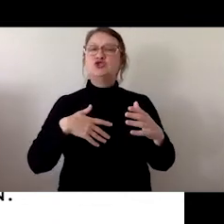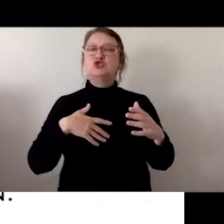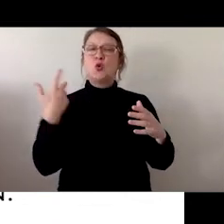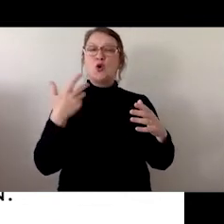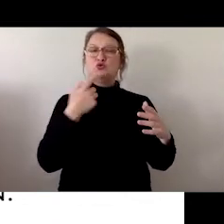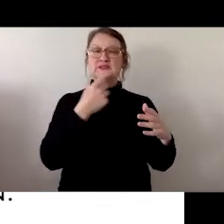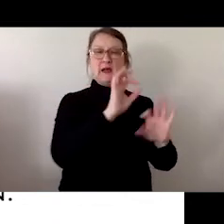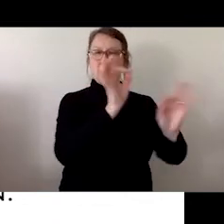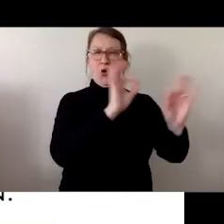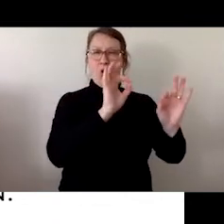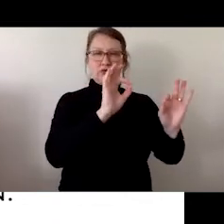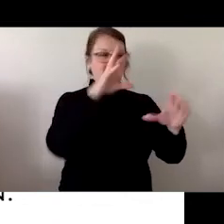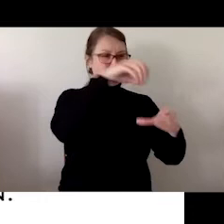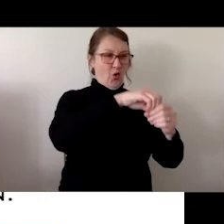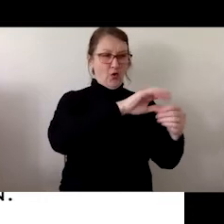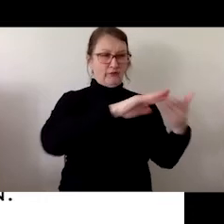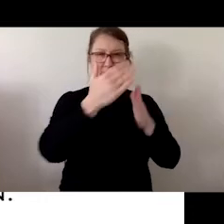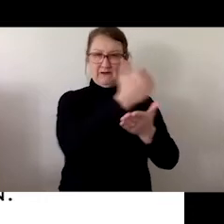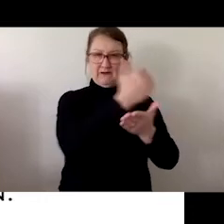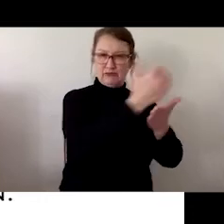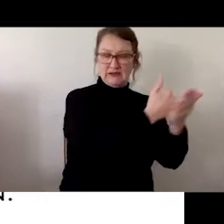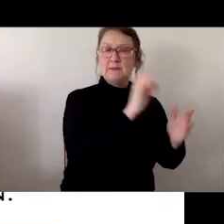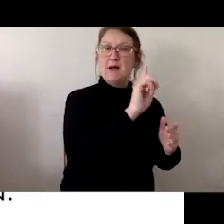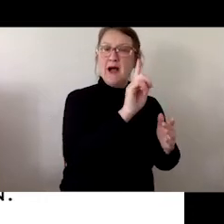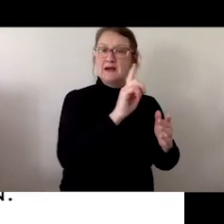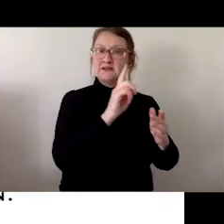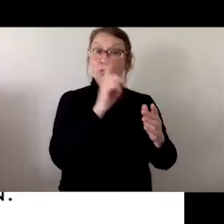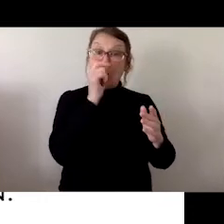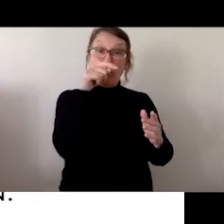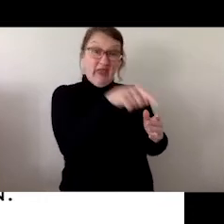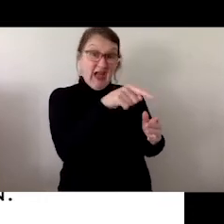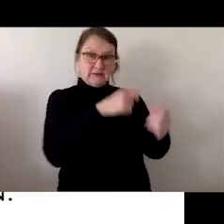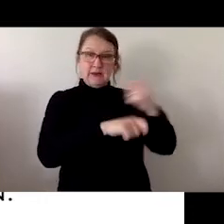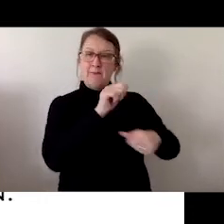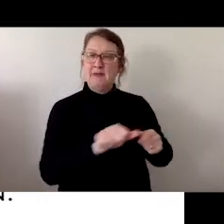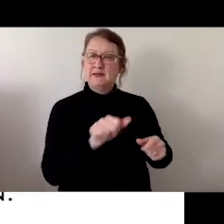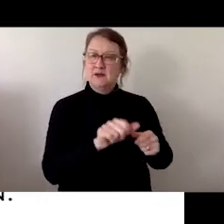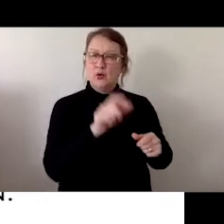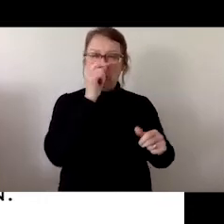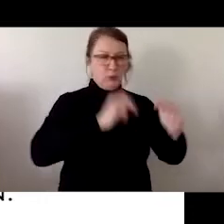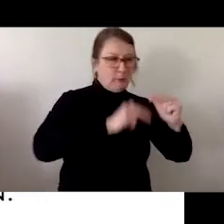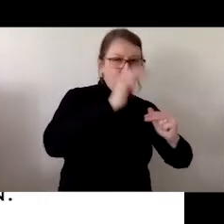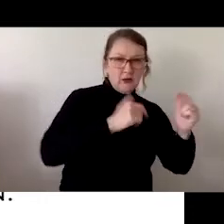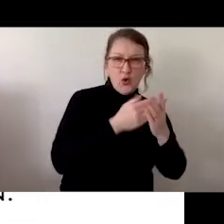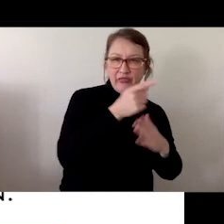start to retask it for the future. Could it be better, canned it build on something, could it create better communities?